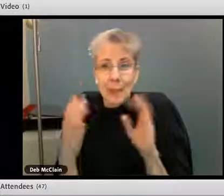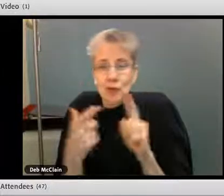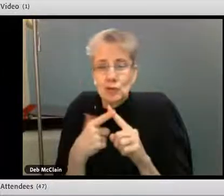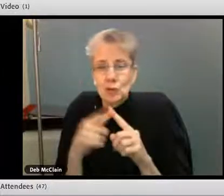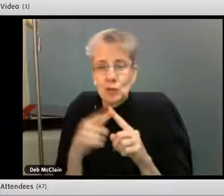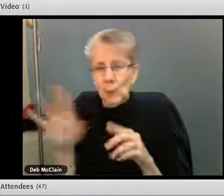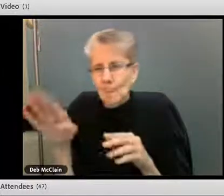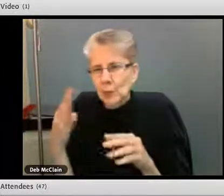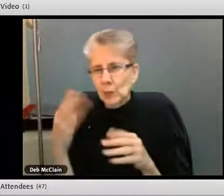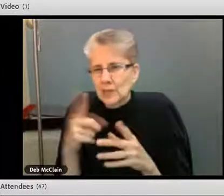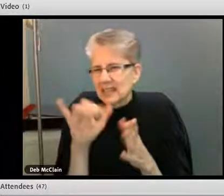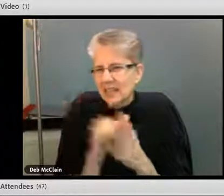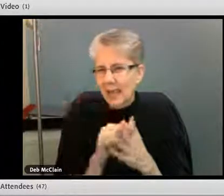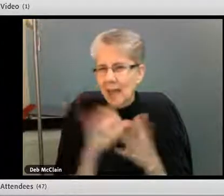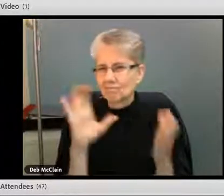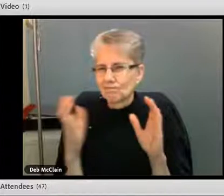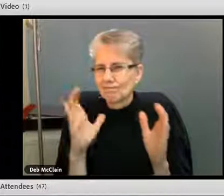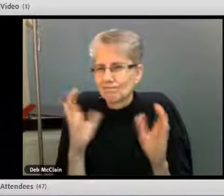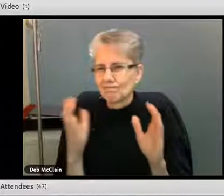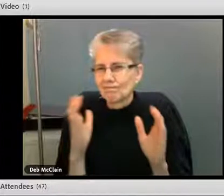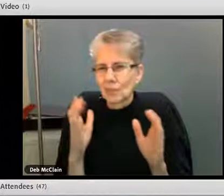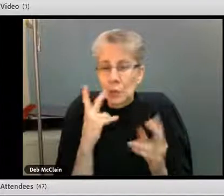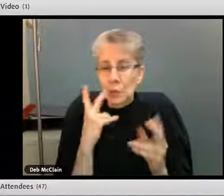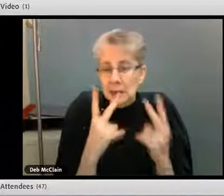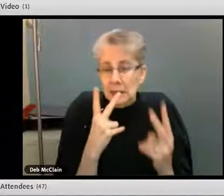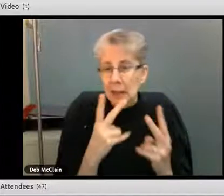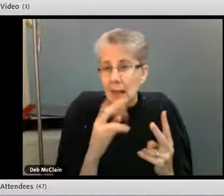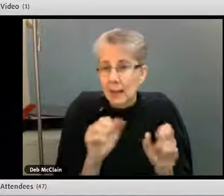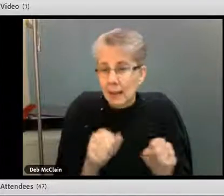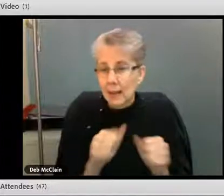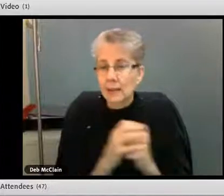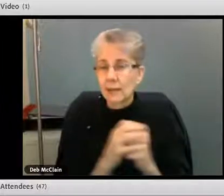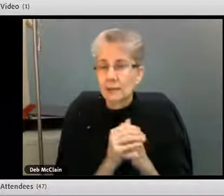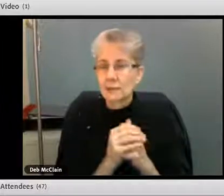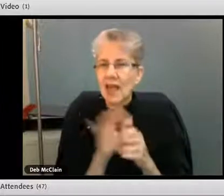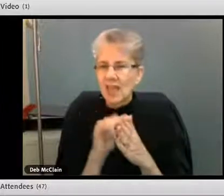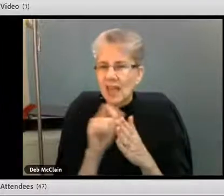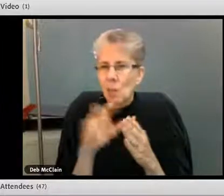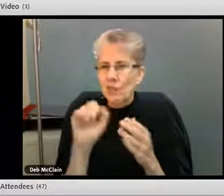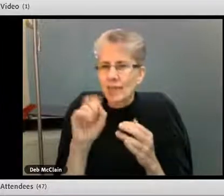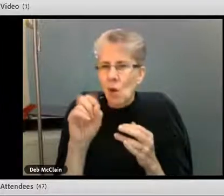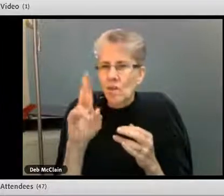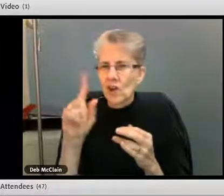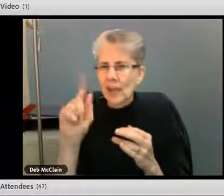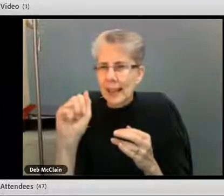You could see that. That's what overlays does. There's the colors here, and then the vibrance.